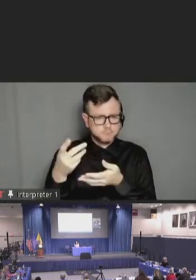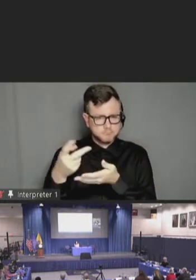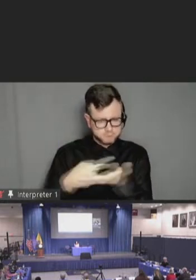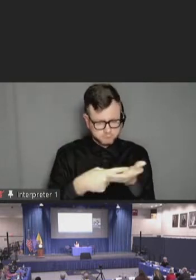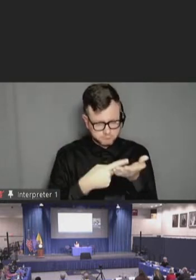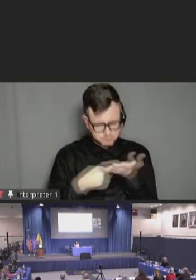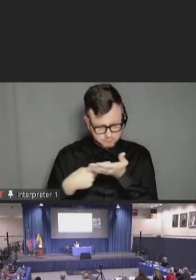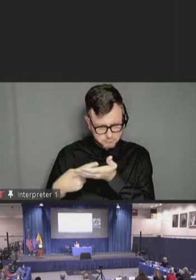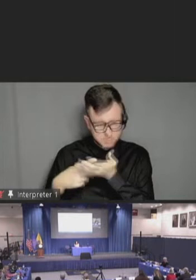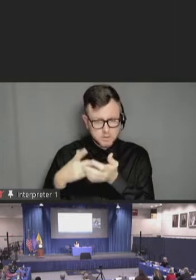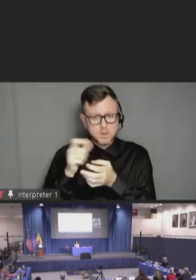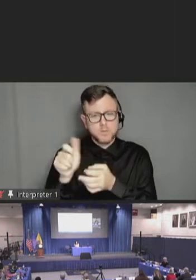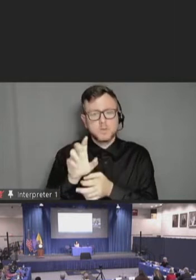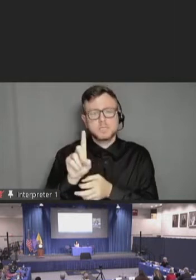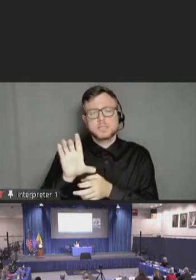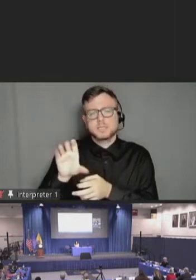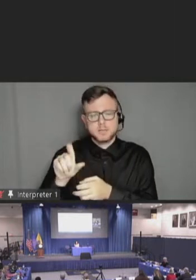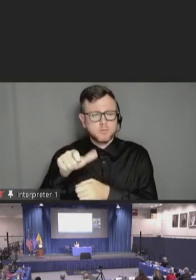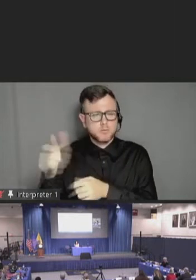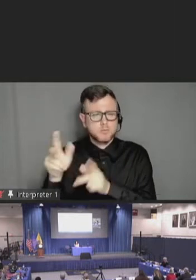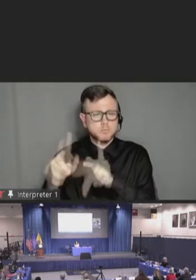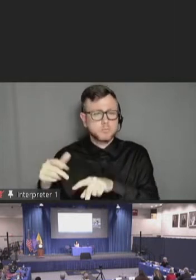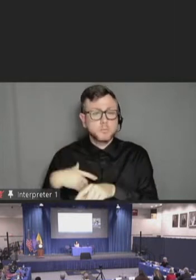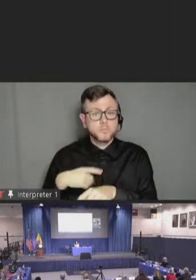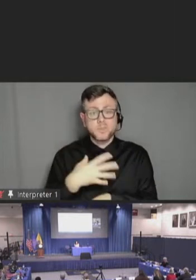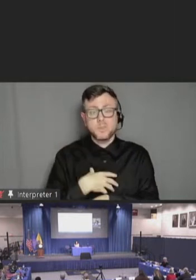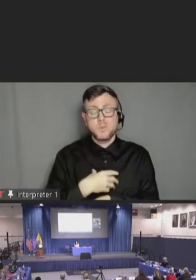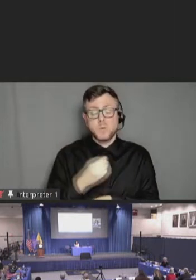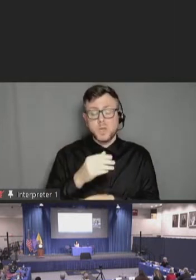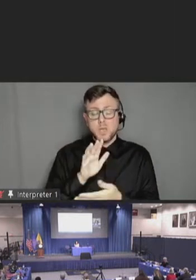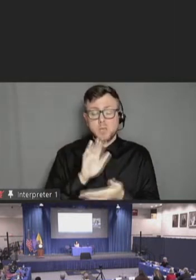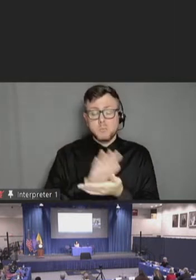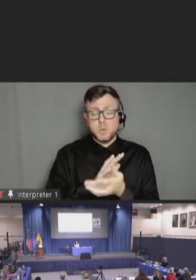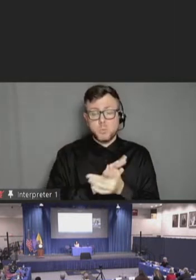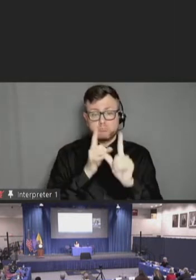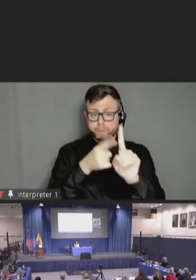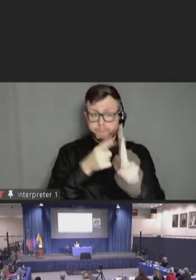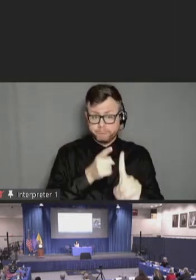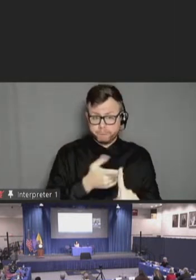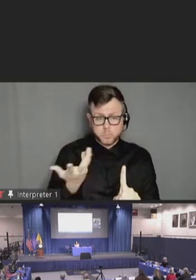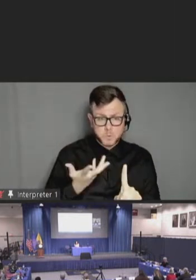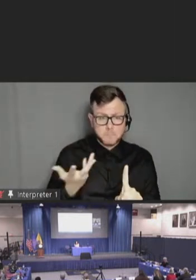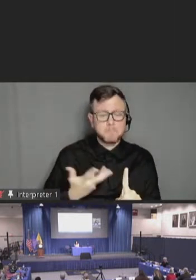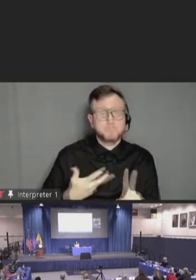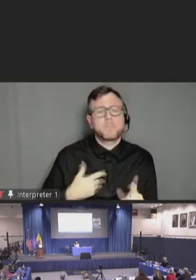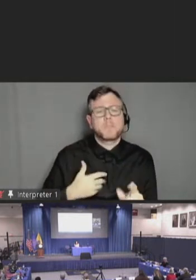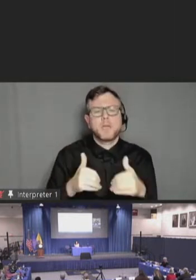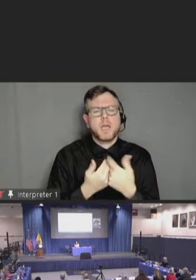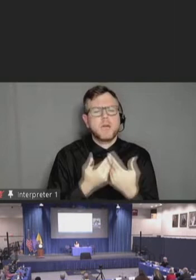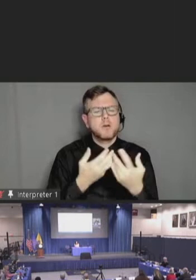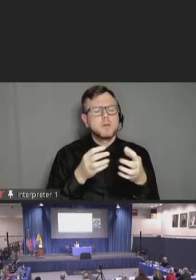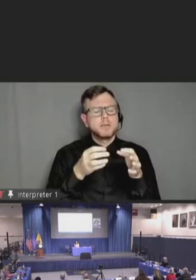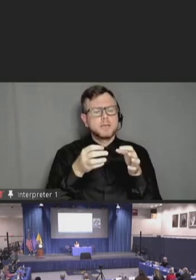The white paper objectives were as follows; how to define the exposure, as I mentioned;